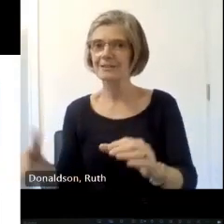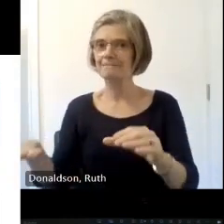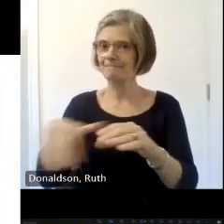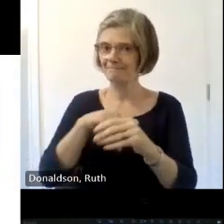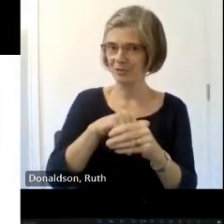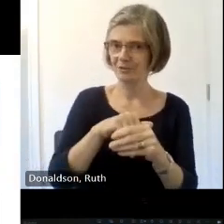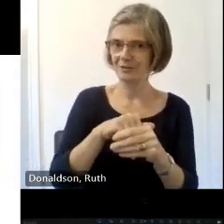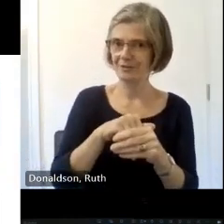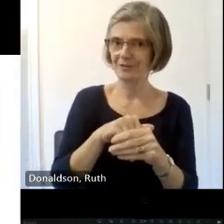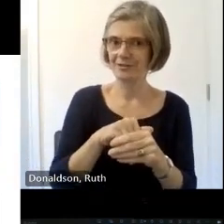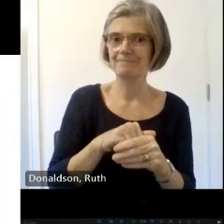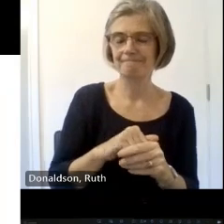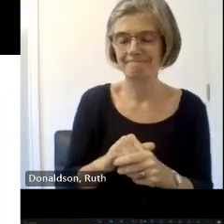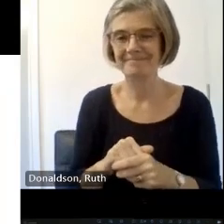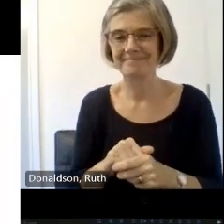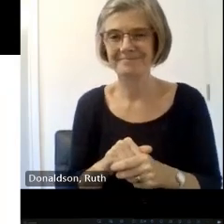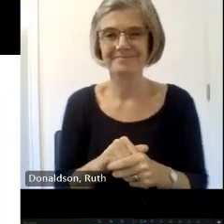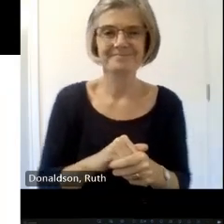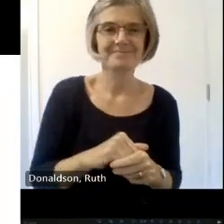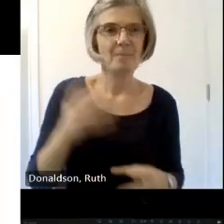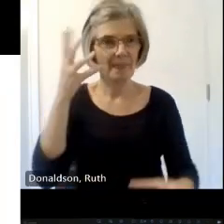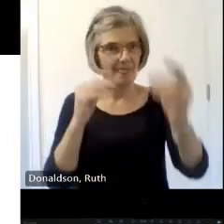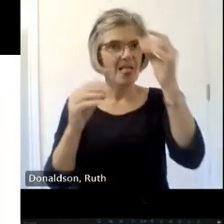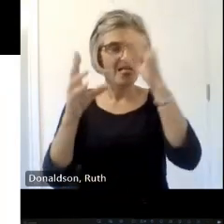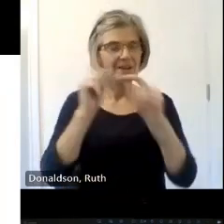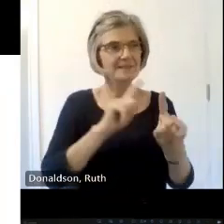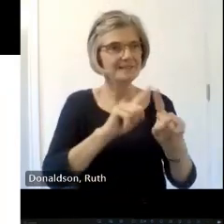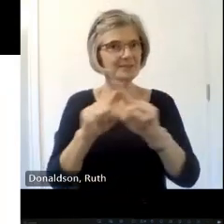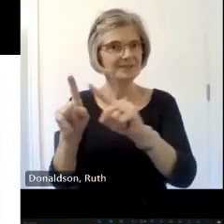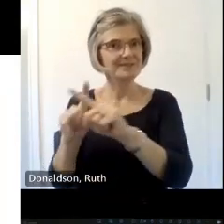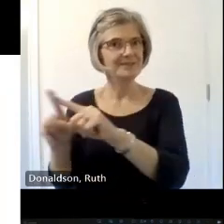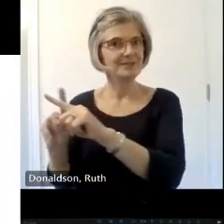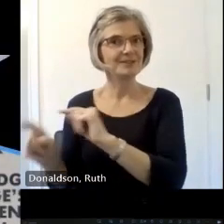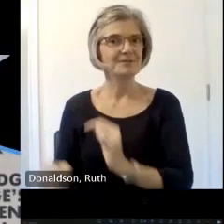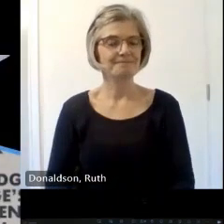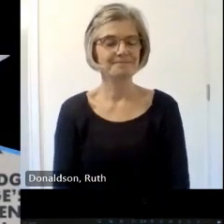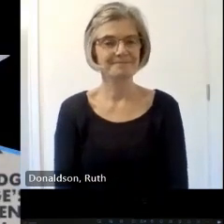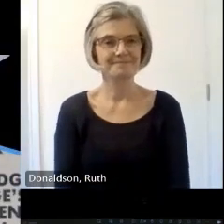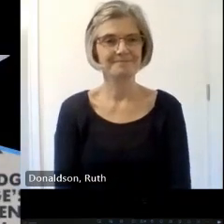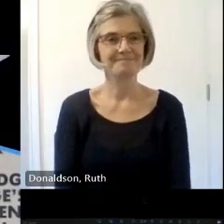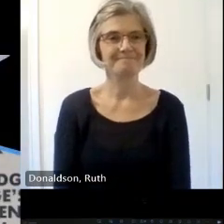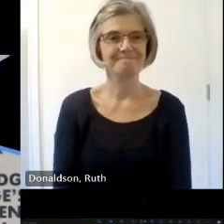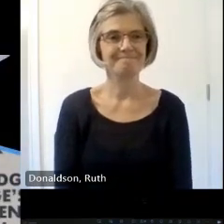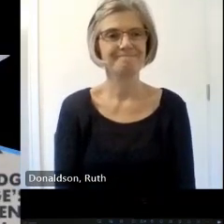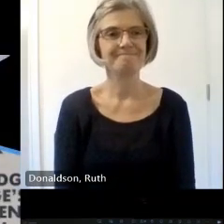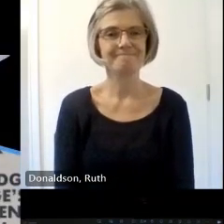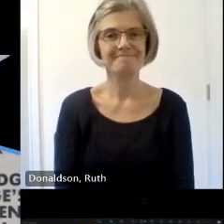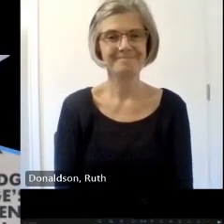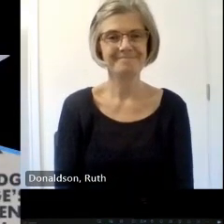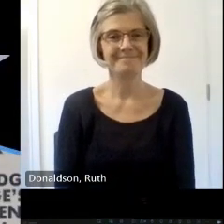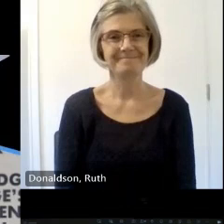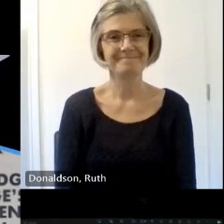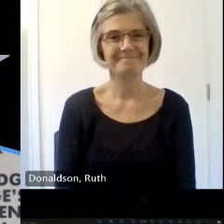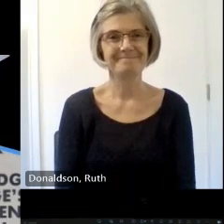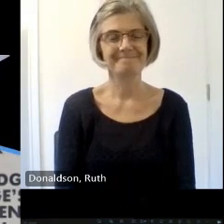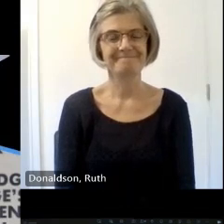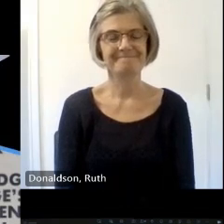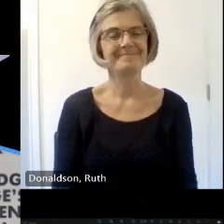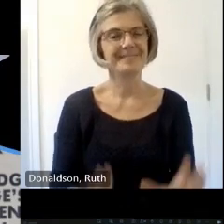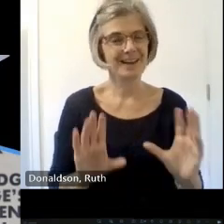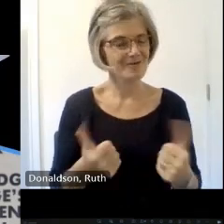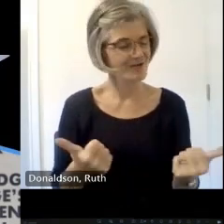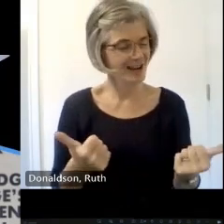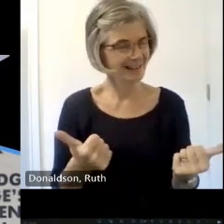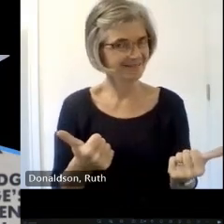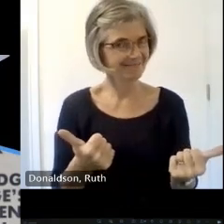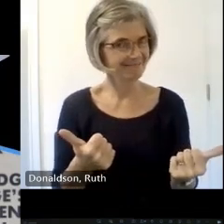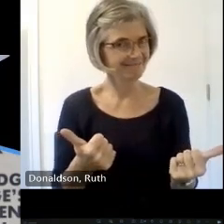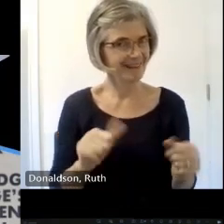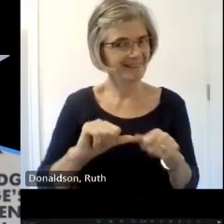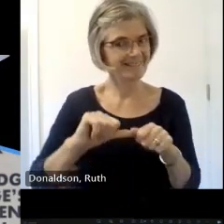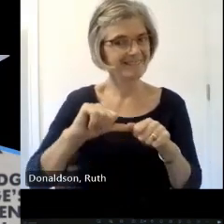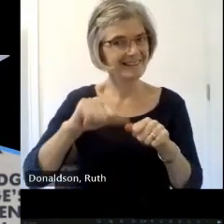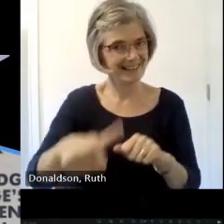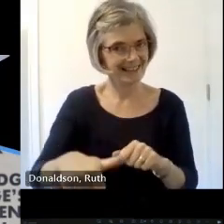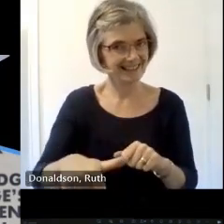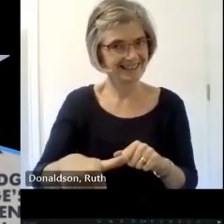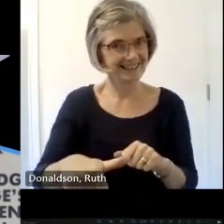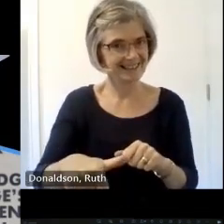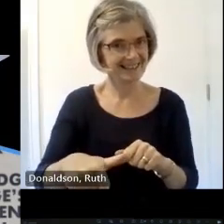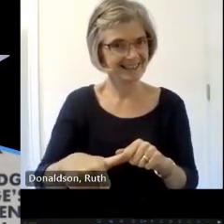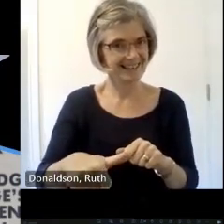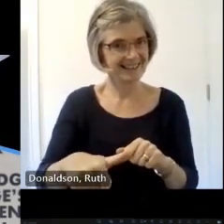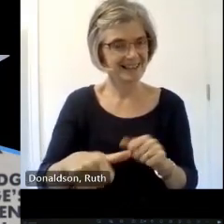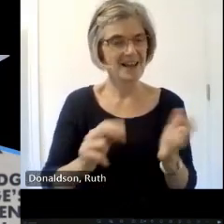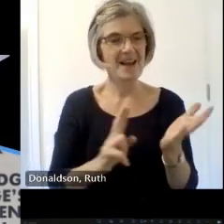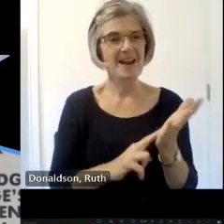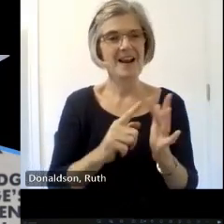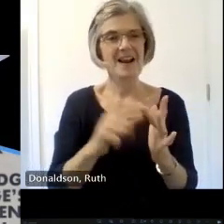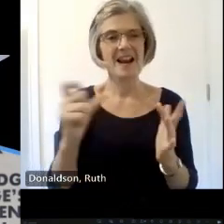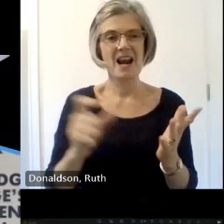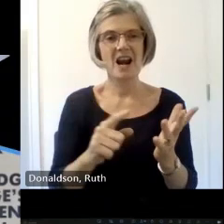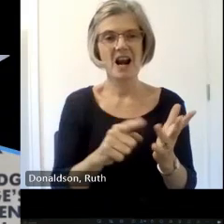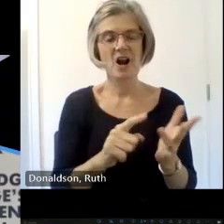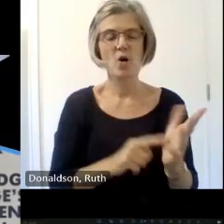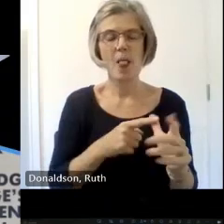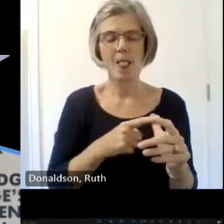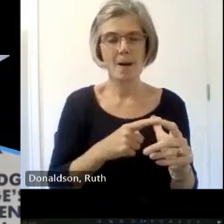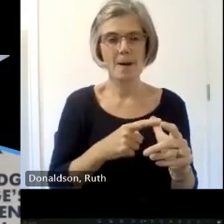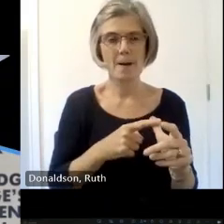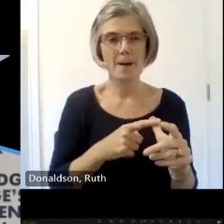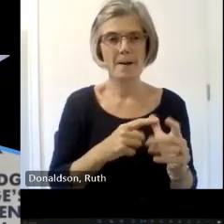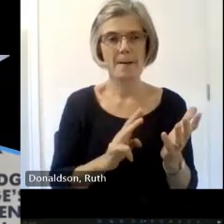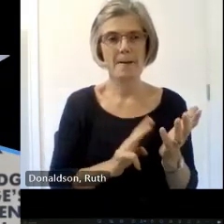you right um number four Nicola mckendry who's from the the the the Scottish Community Heritage